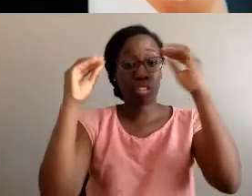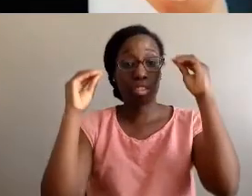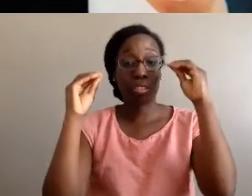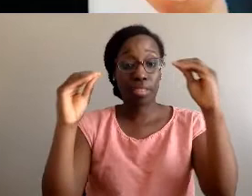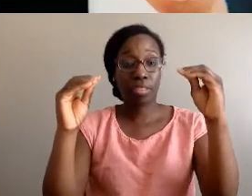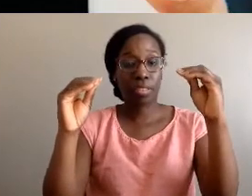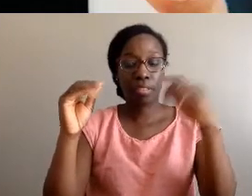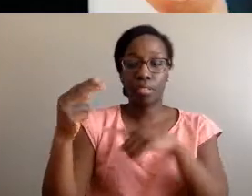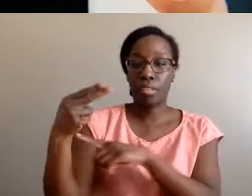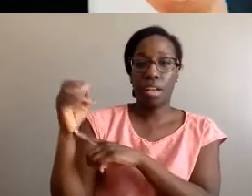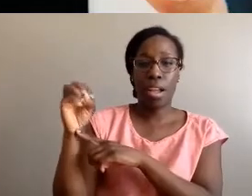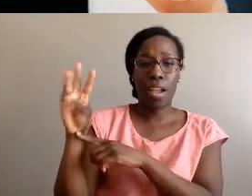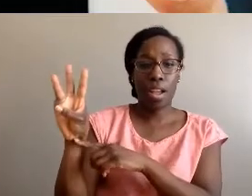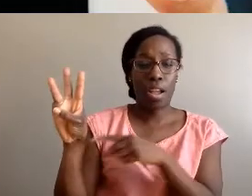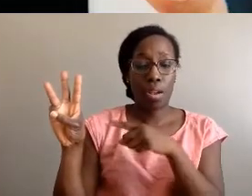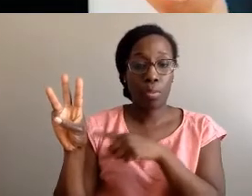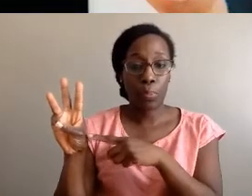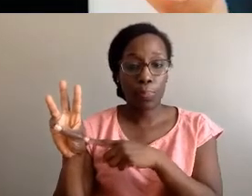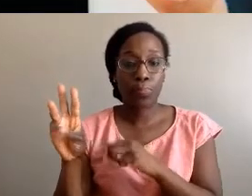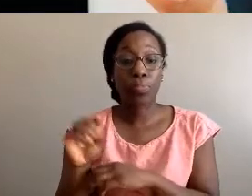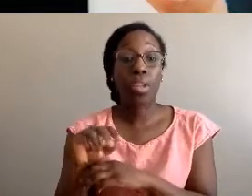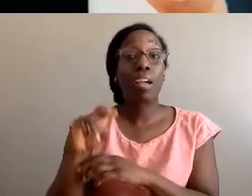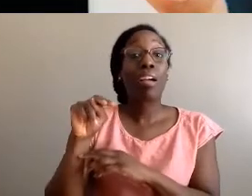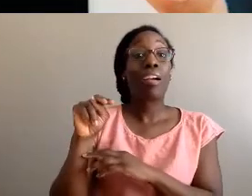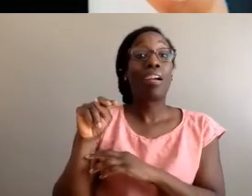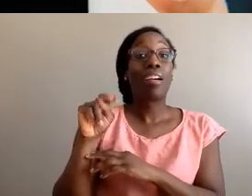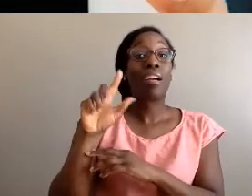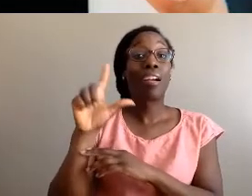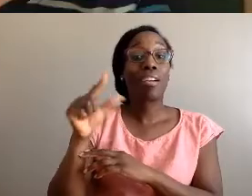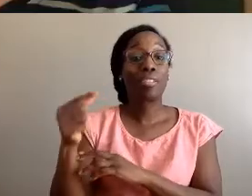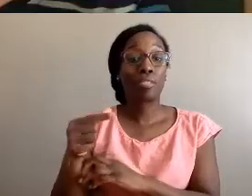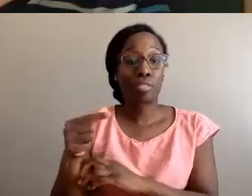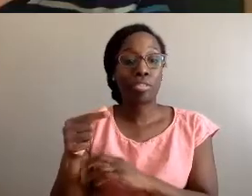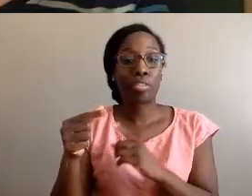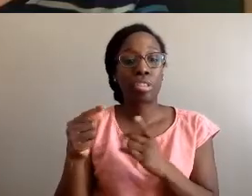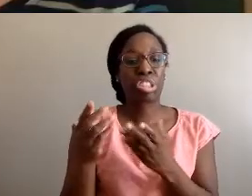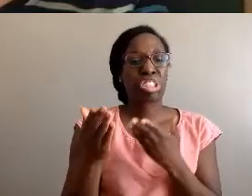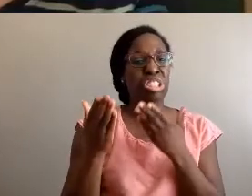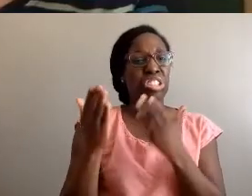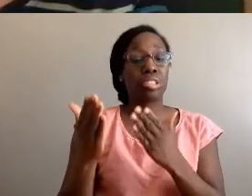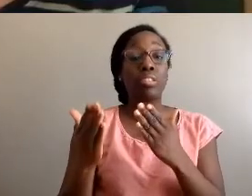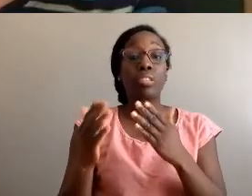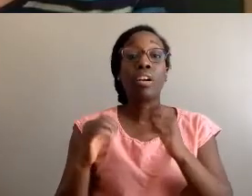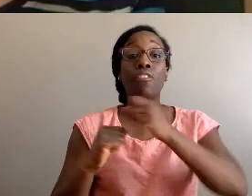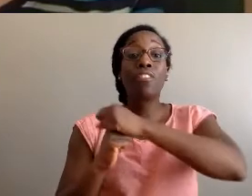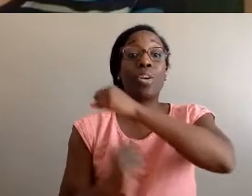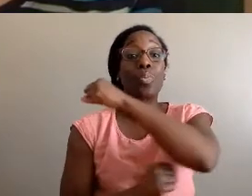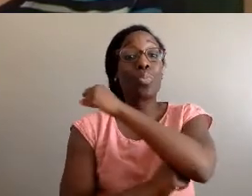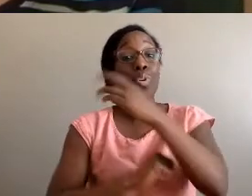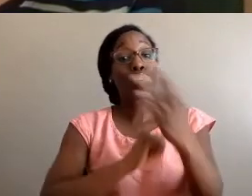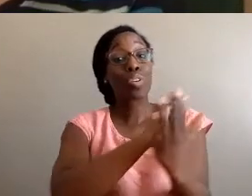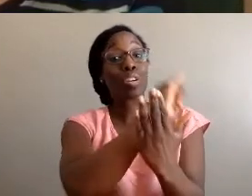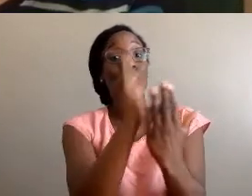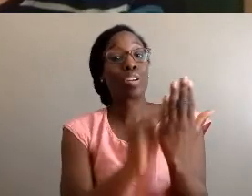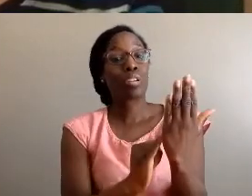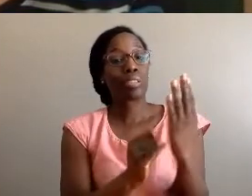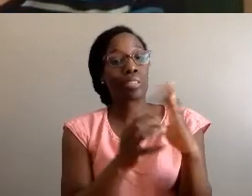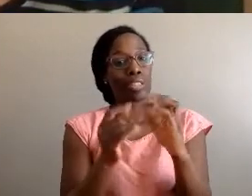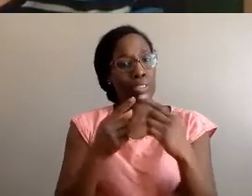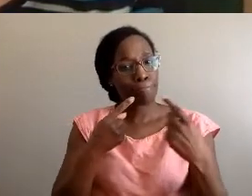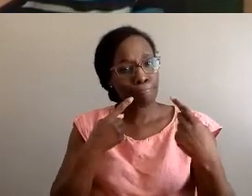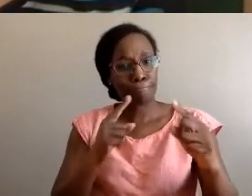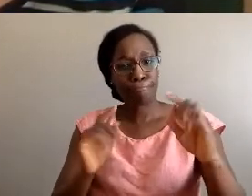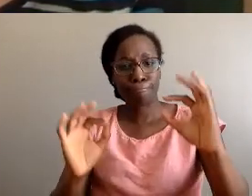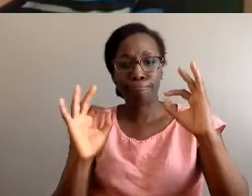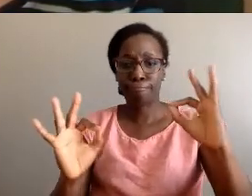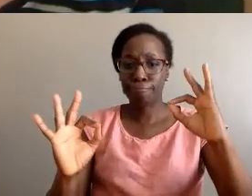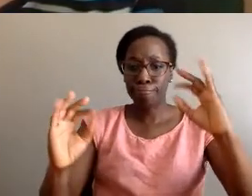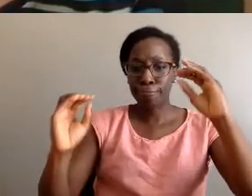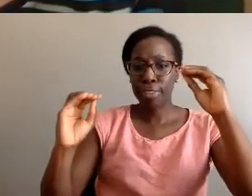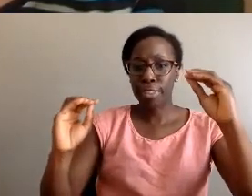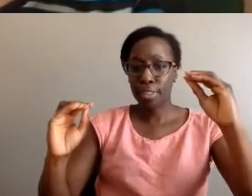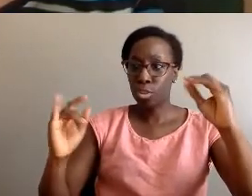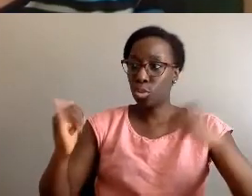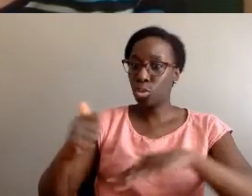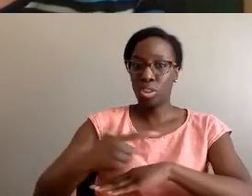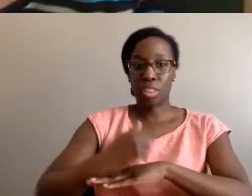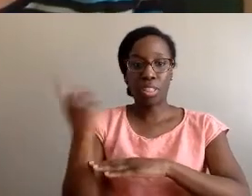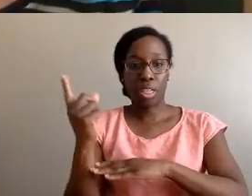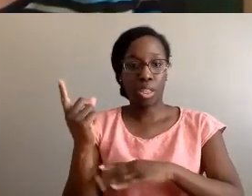The New London group suggests a framework of design that effective 21st century teachers should use.